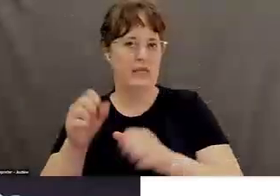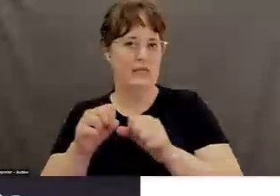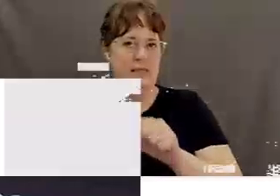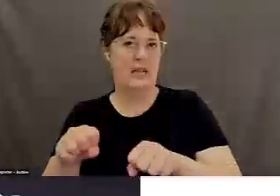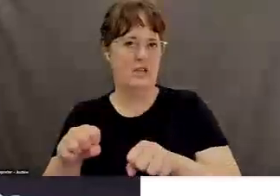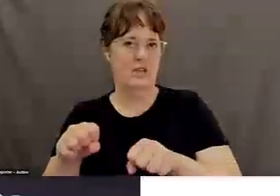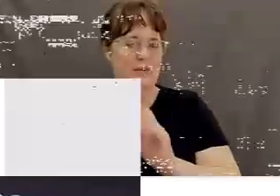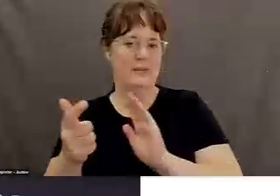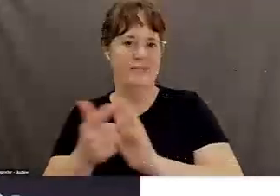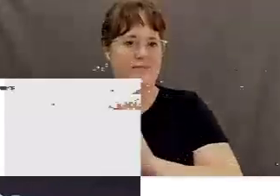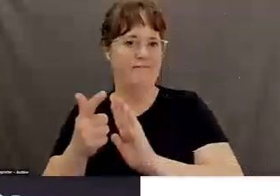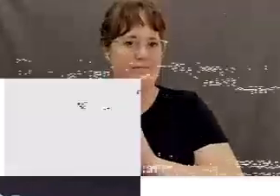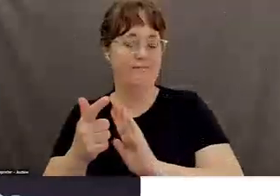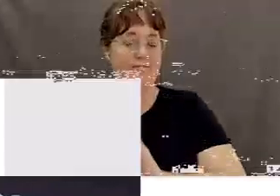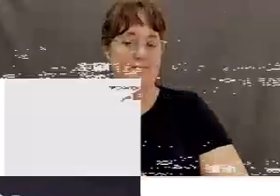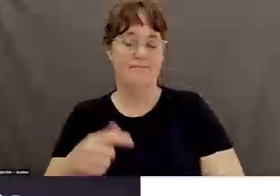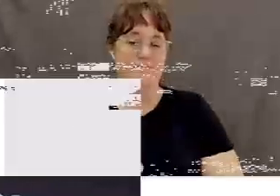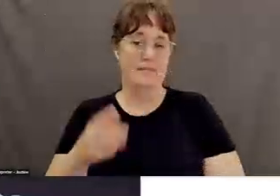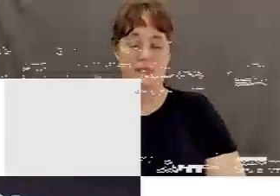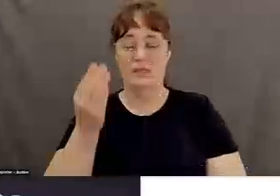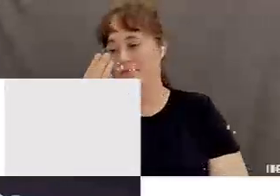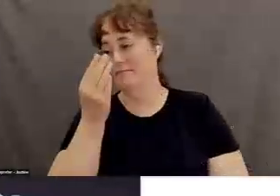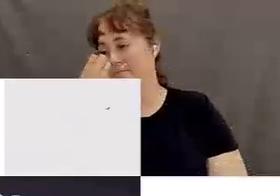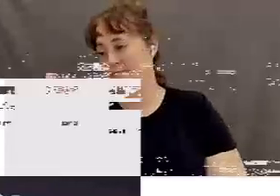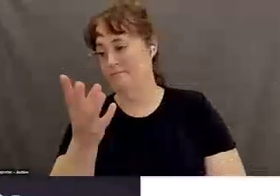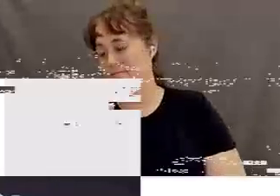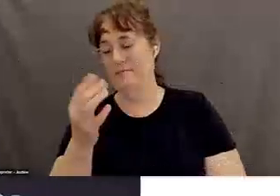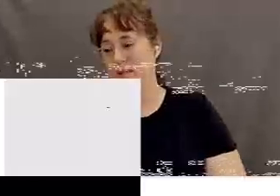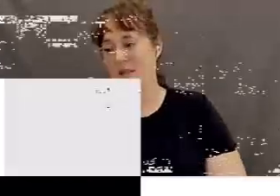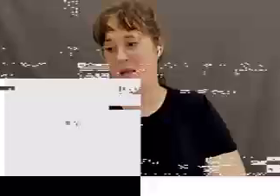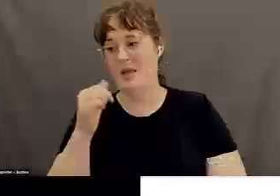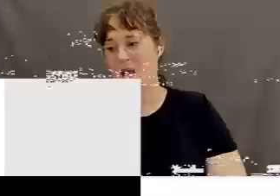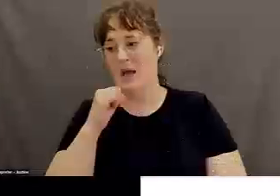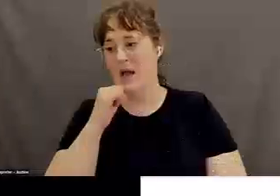Boardroom: Just wanna point out that that is something I wasn't actually aware of.